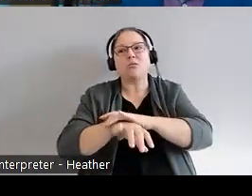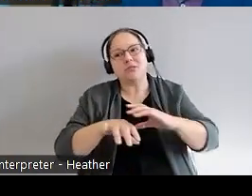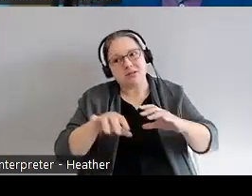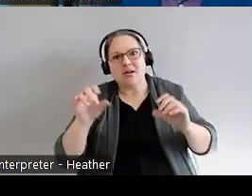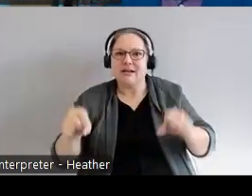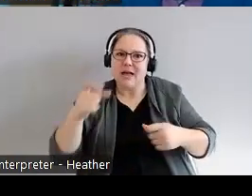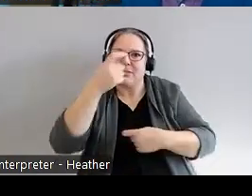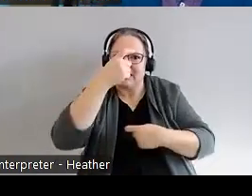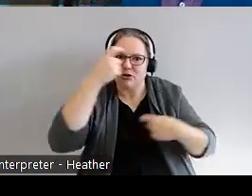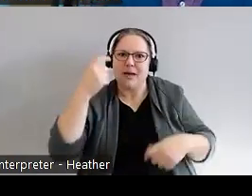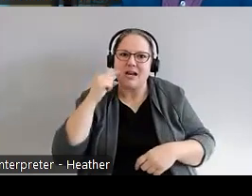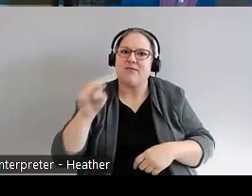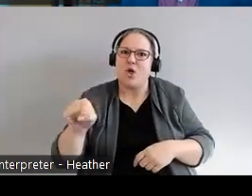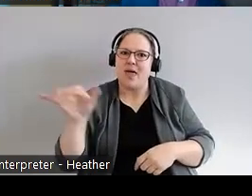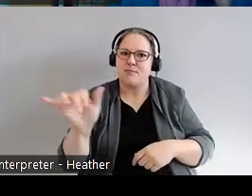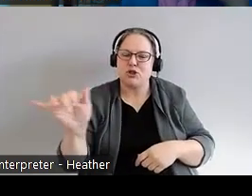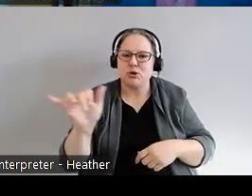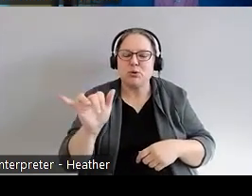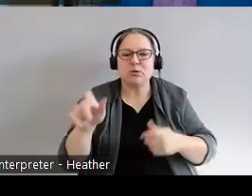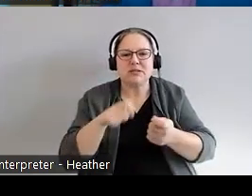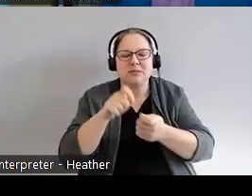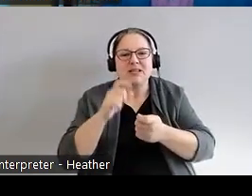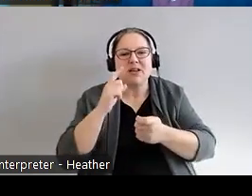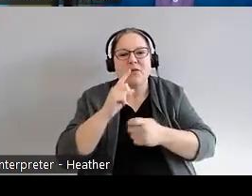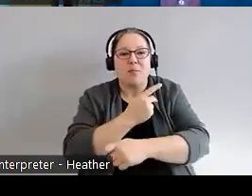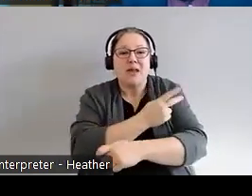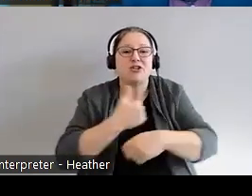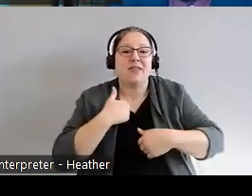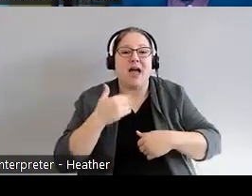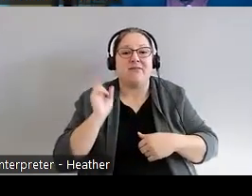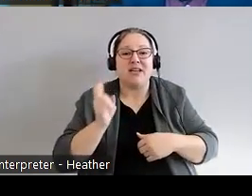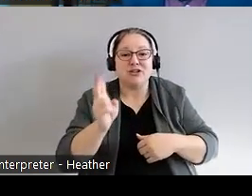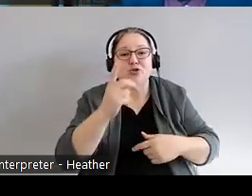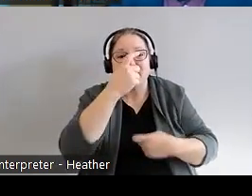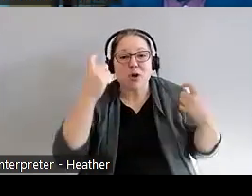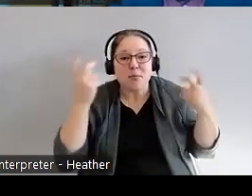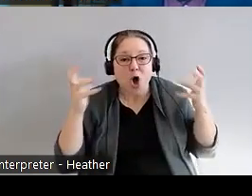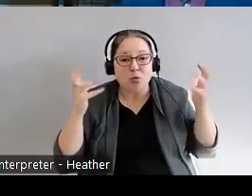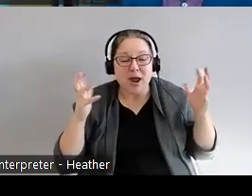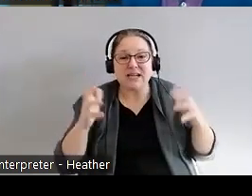as well for certain patients, especially patients who've had a history of trauma. Um uh it can be